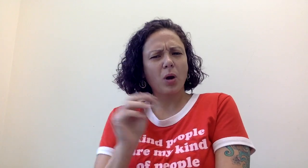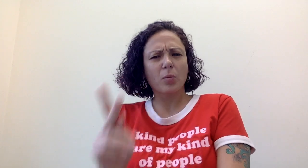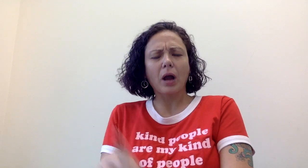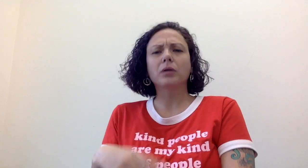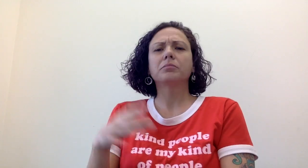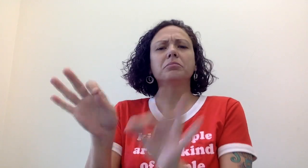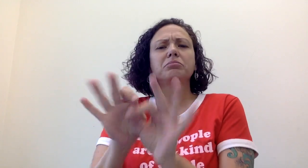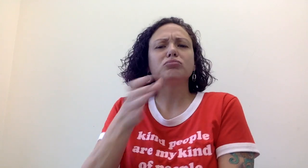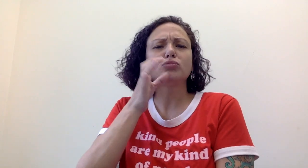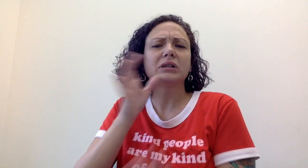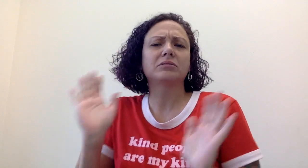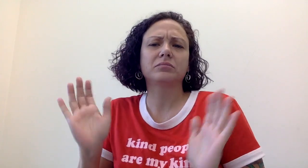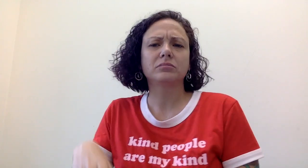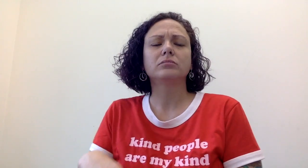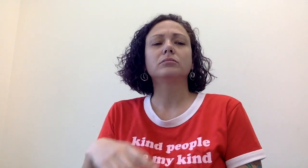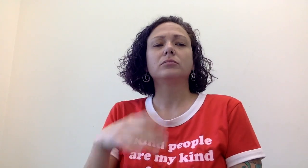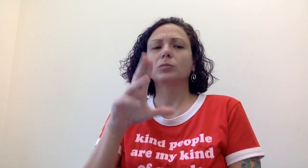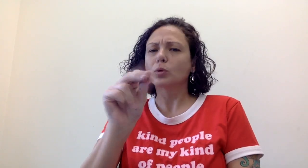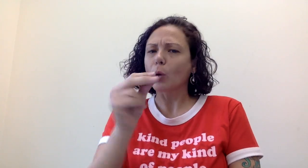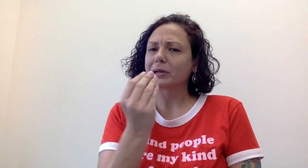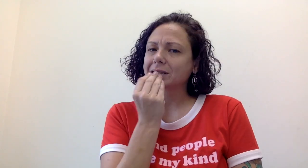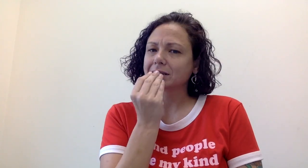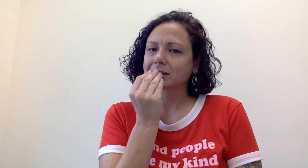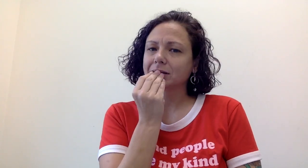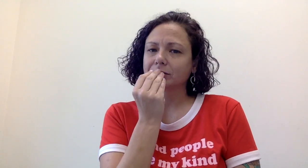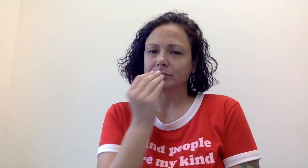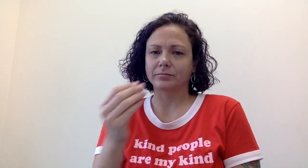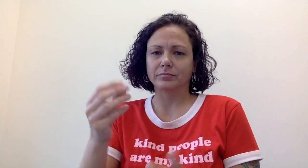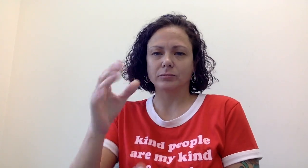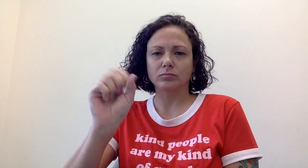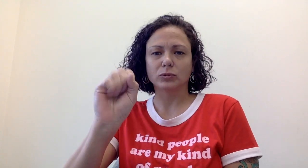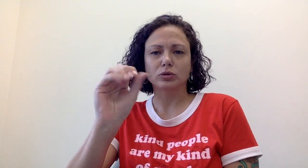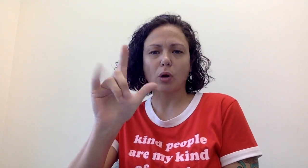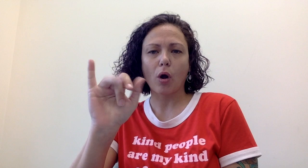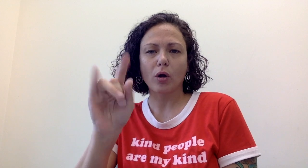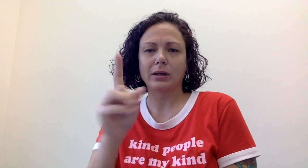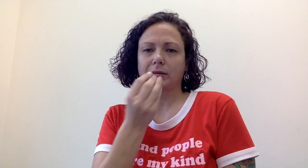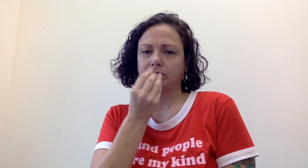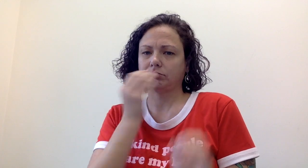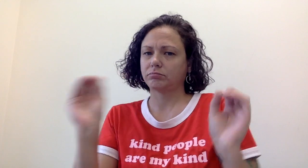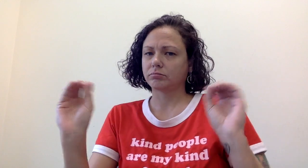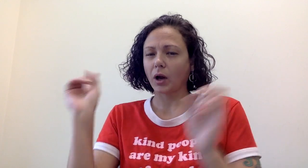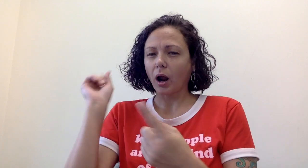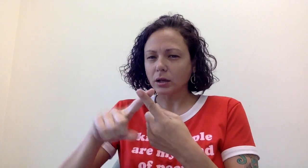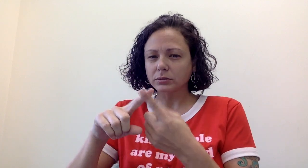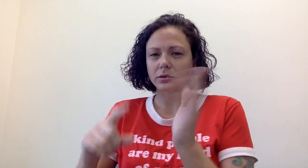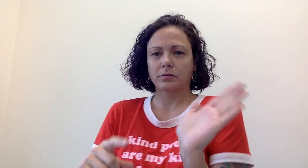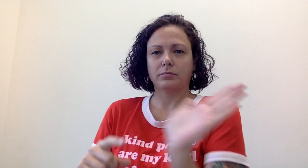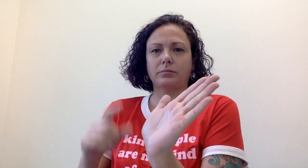It's fine because as long as it's just a drink, not eating anything solid,